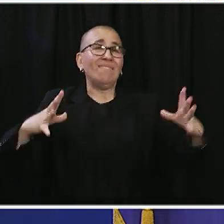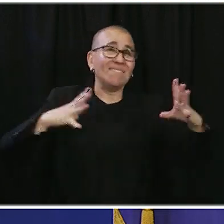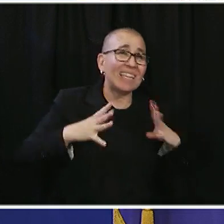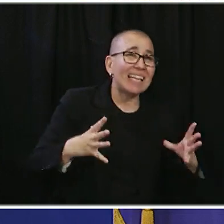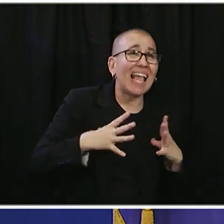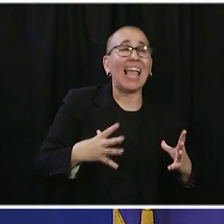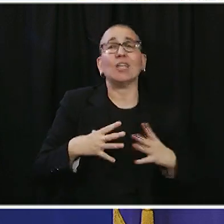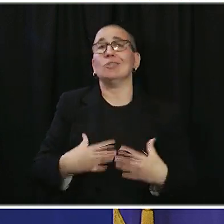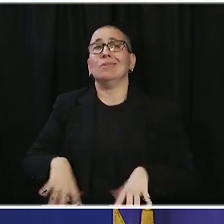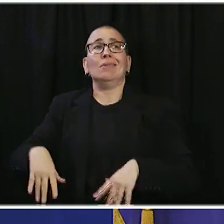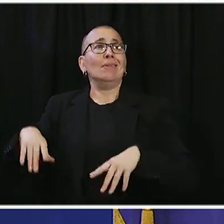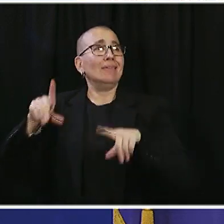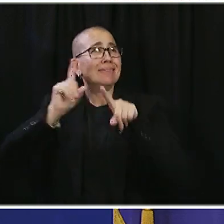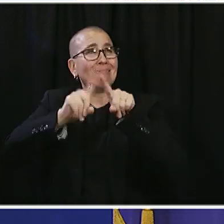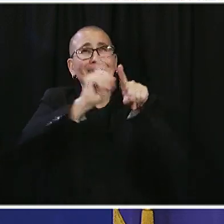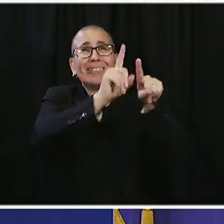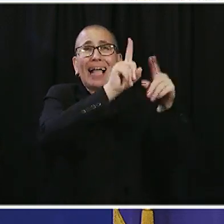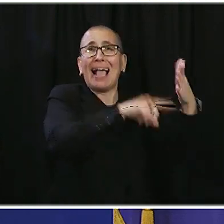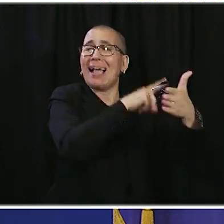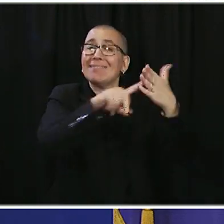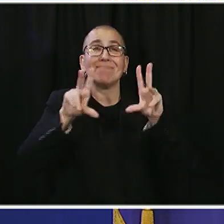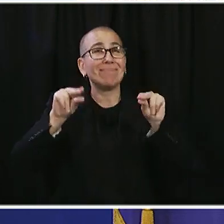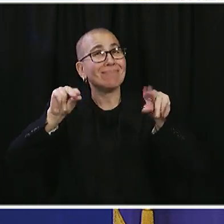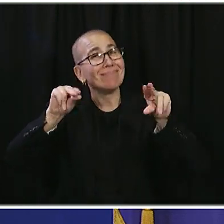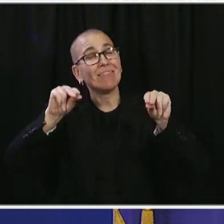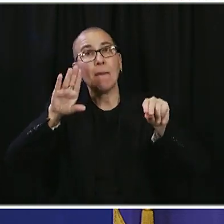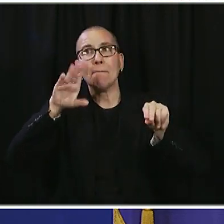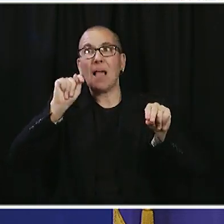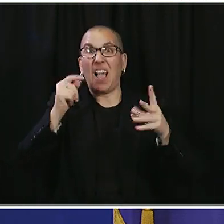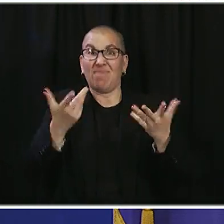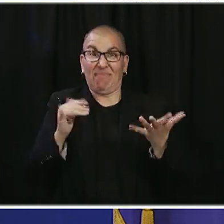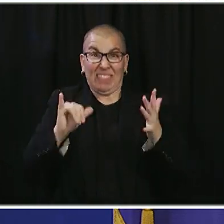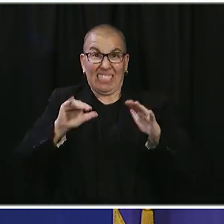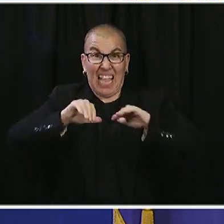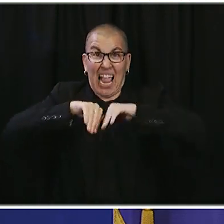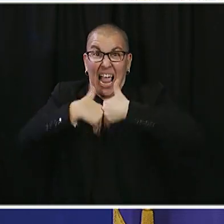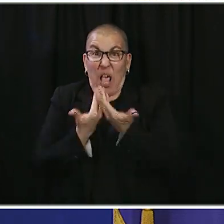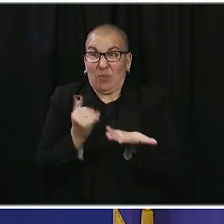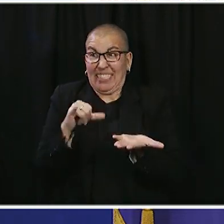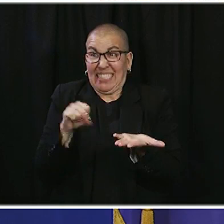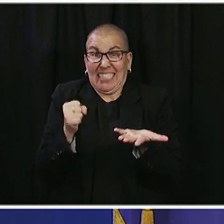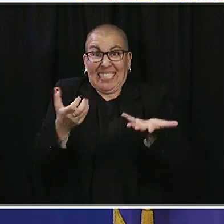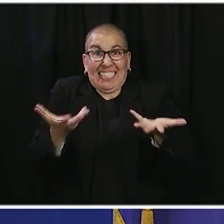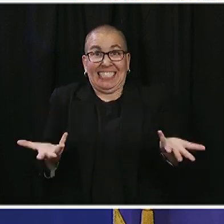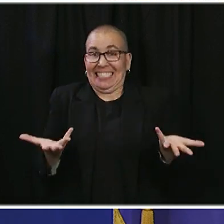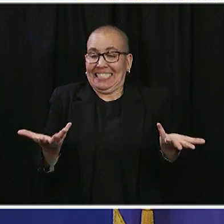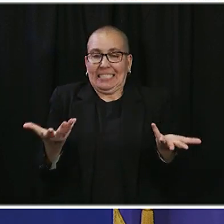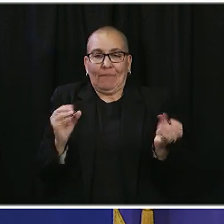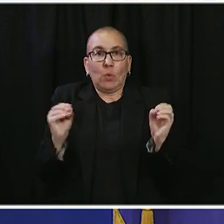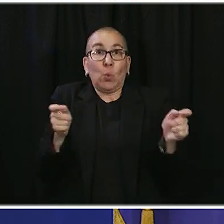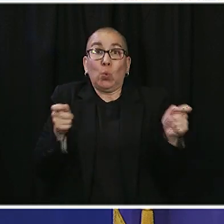GRADUATION SEASON OR WE WOULD BE DONE, BUT IT'S THE SAME PRINCIPLES THAT WE ARE NOT QUITE READY TO DO THAT. WE